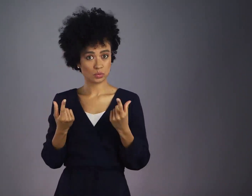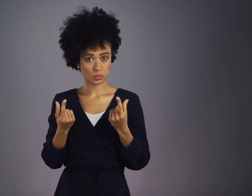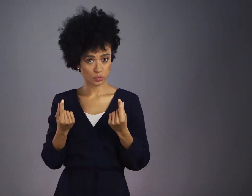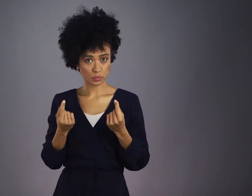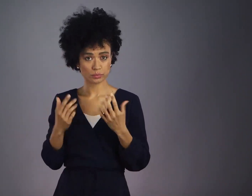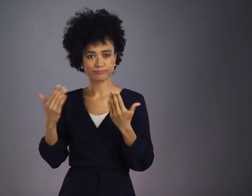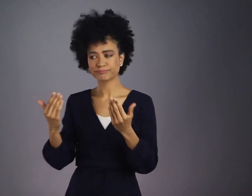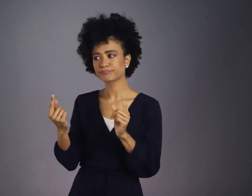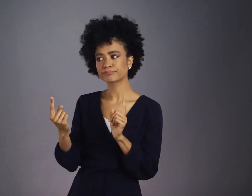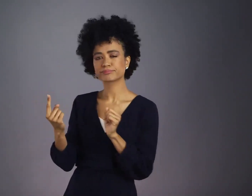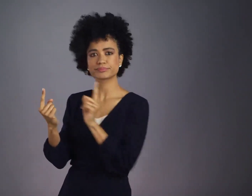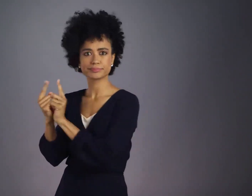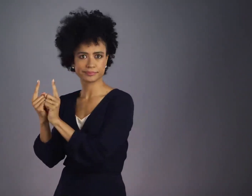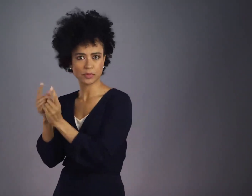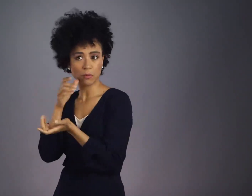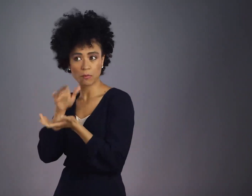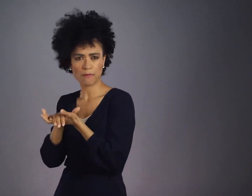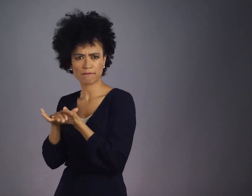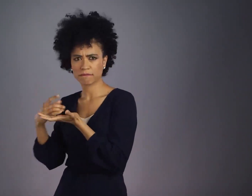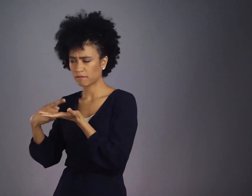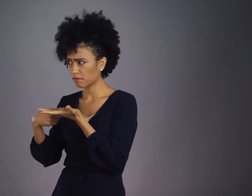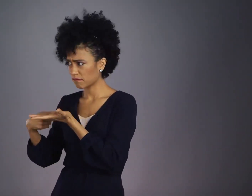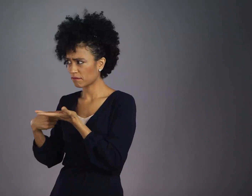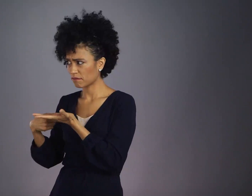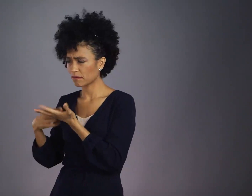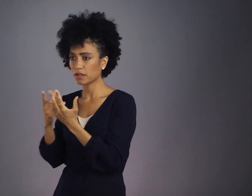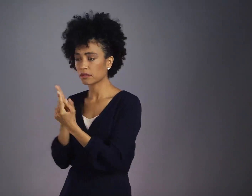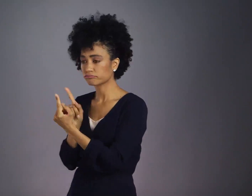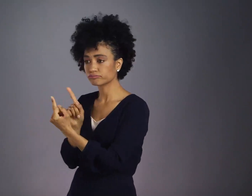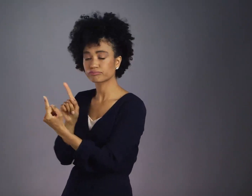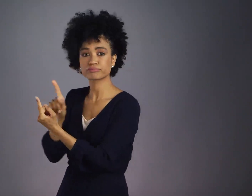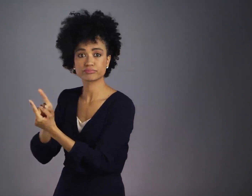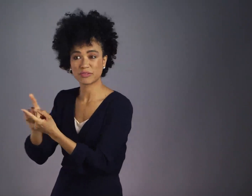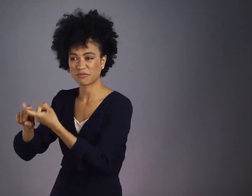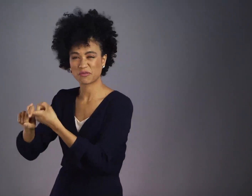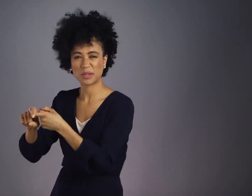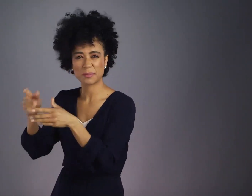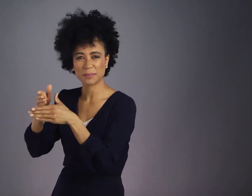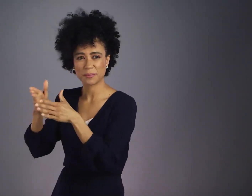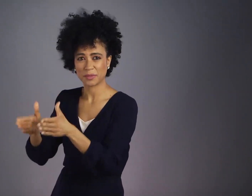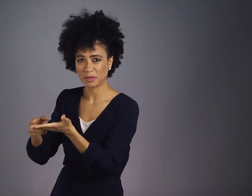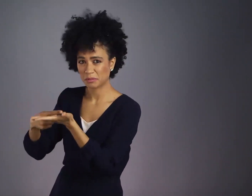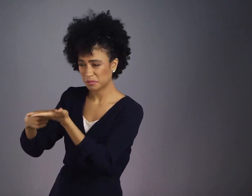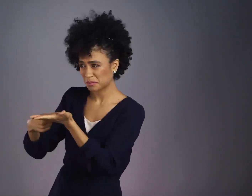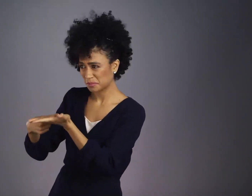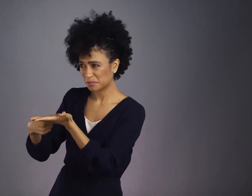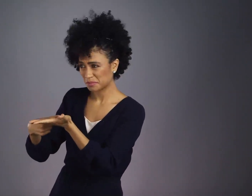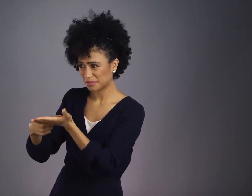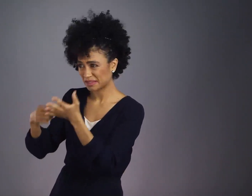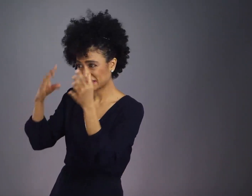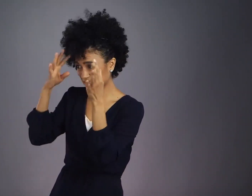After consulting with his wife and partner he came to the conclusion that it was better to take those risks